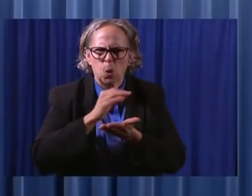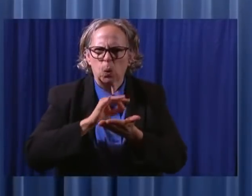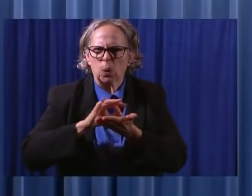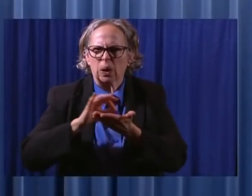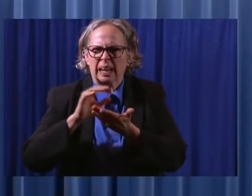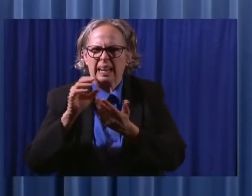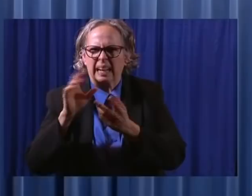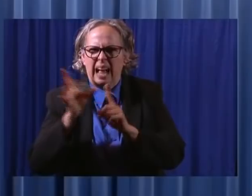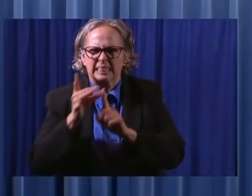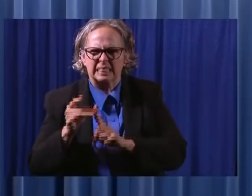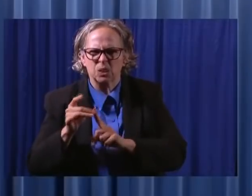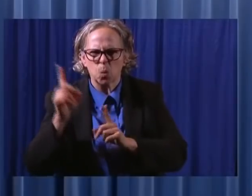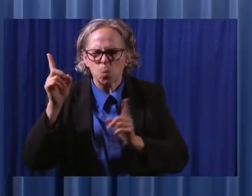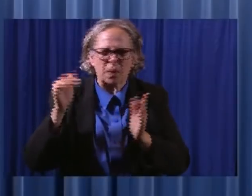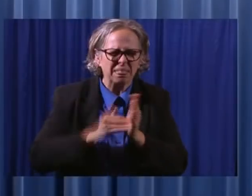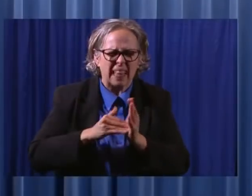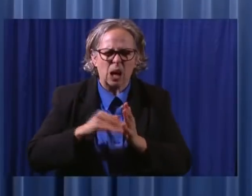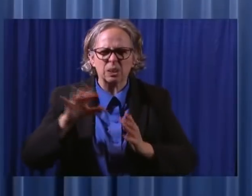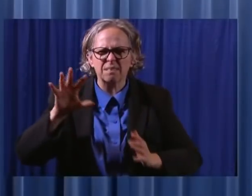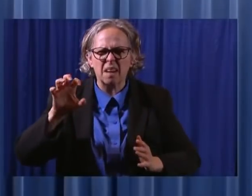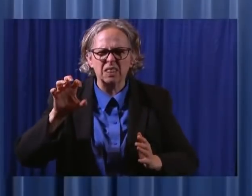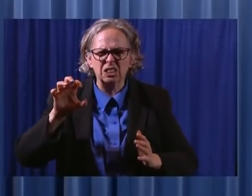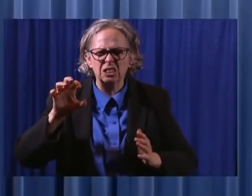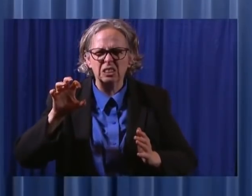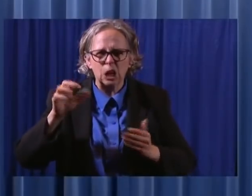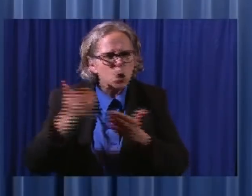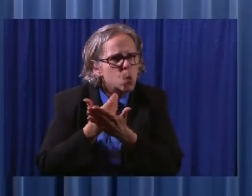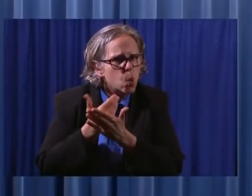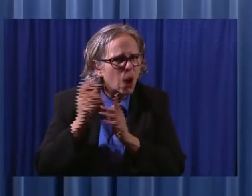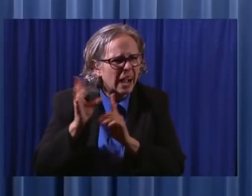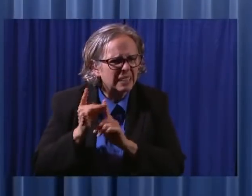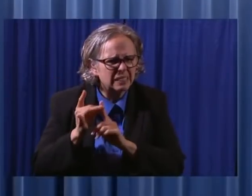LIST. FRANKLIN COUNTY IS A GROWTH IN